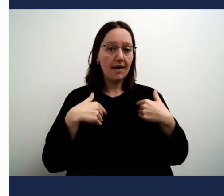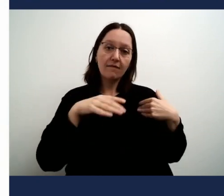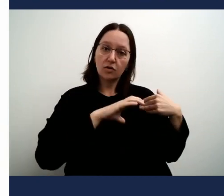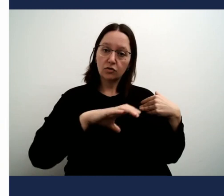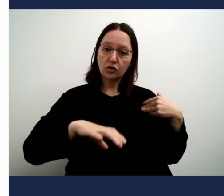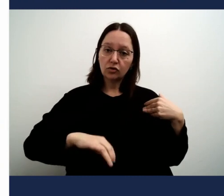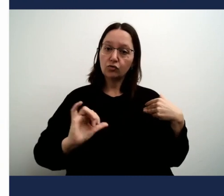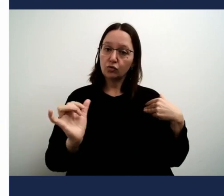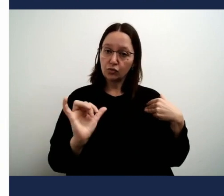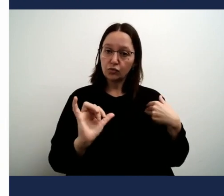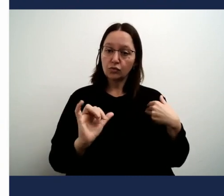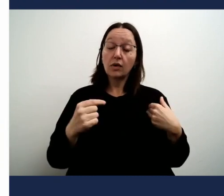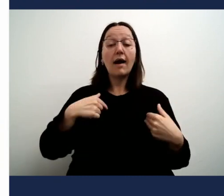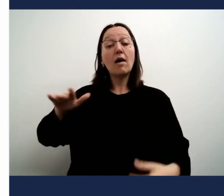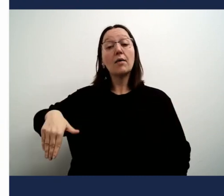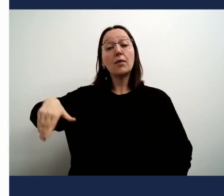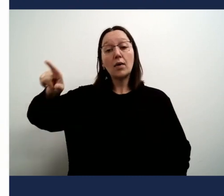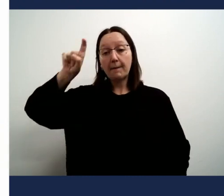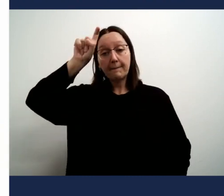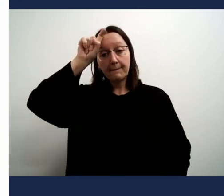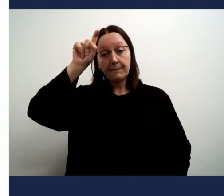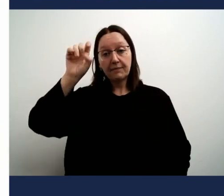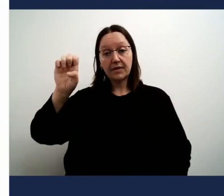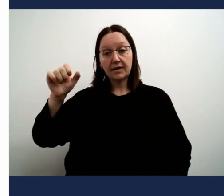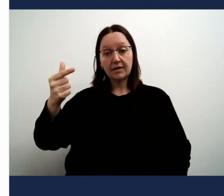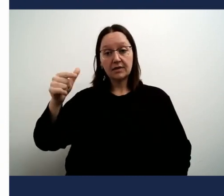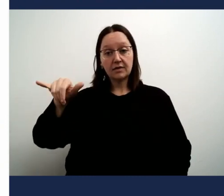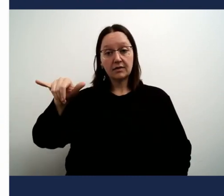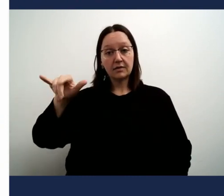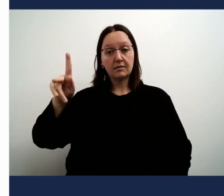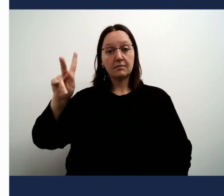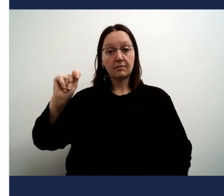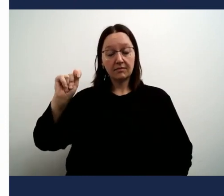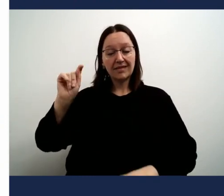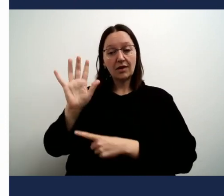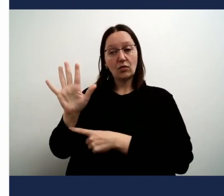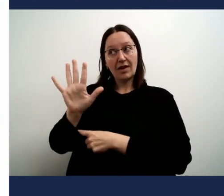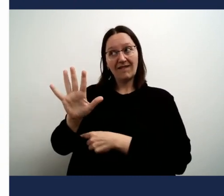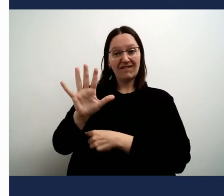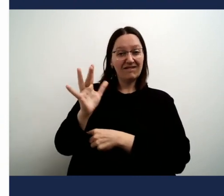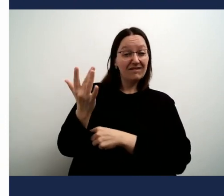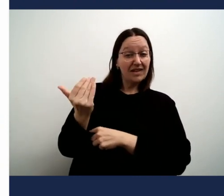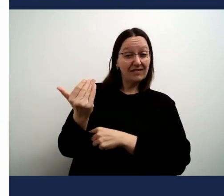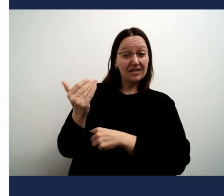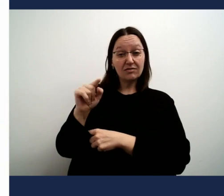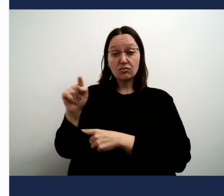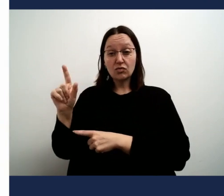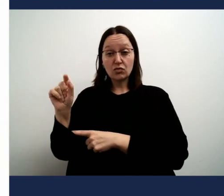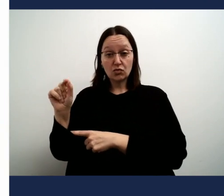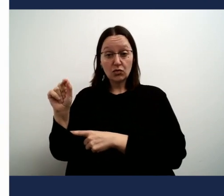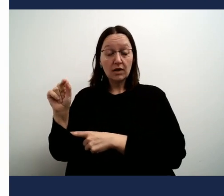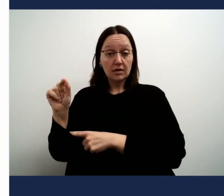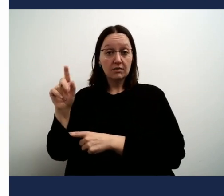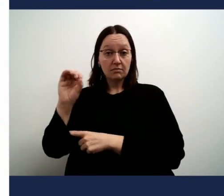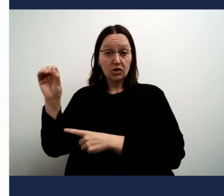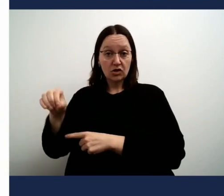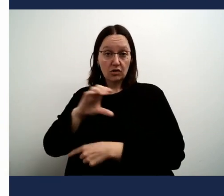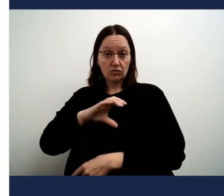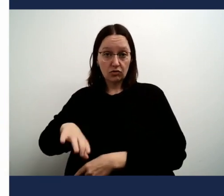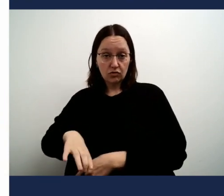fundamentals of Islam, there will be a spectrum of views on almost every cultural issue